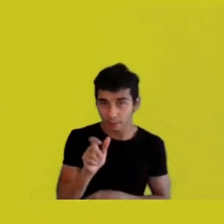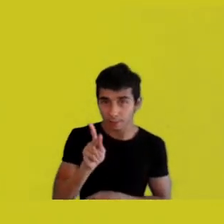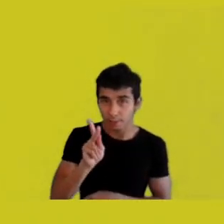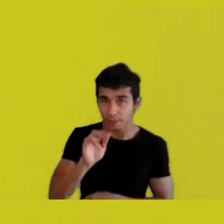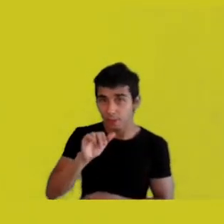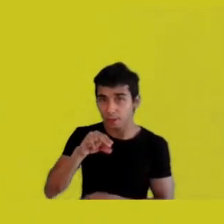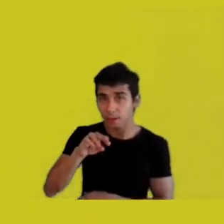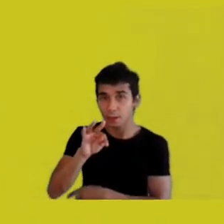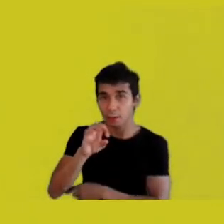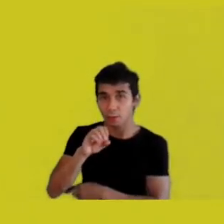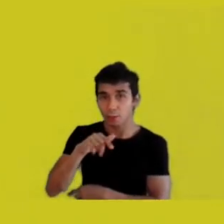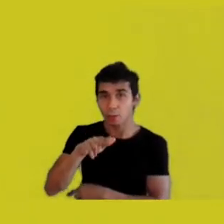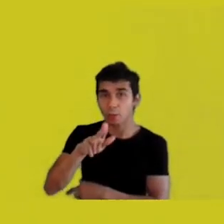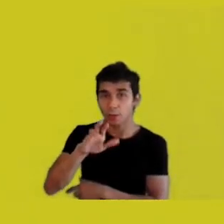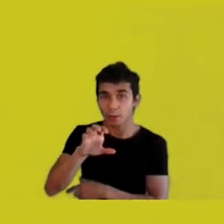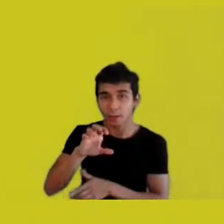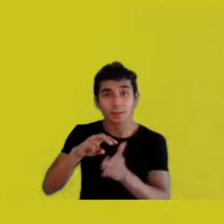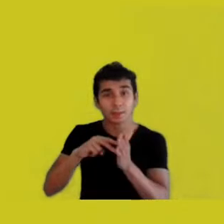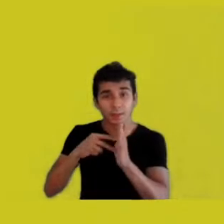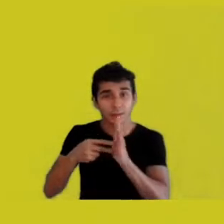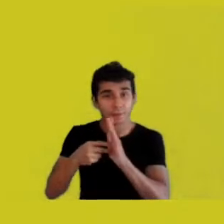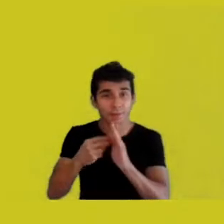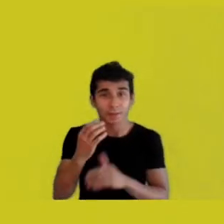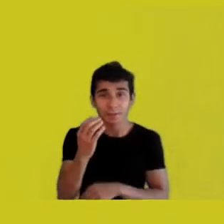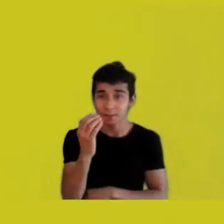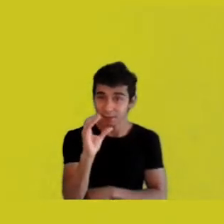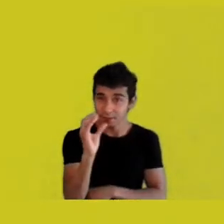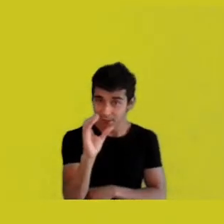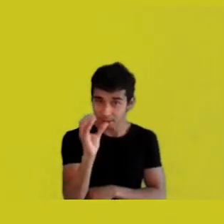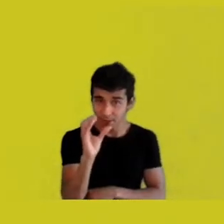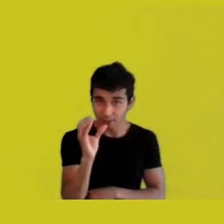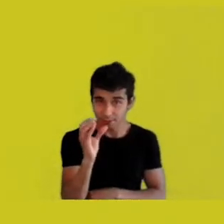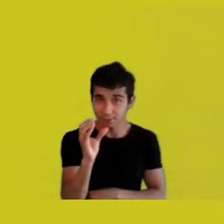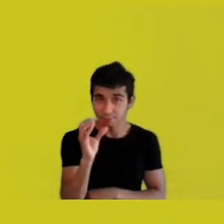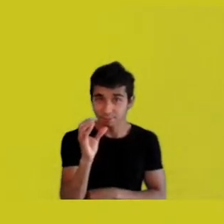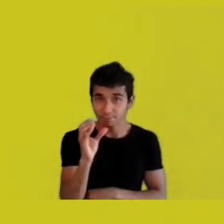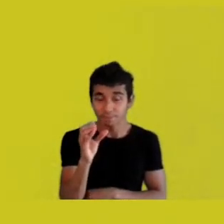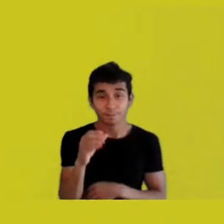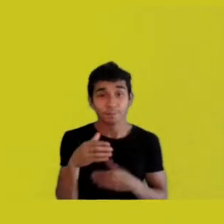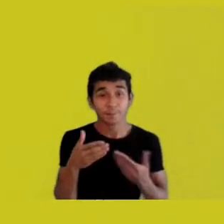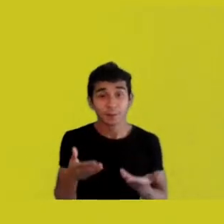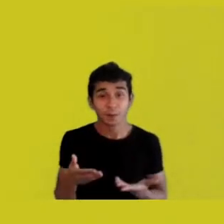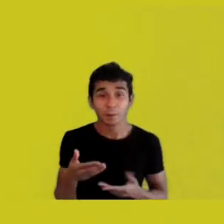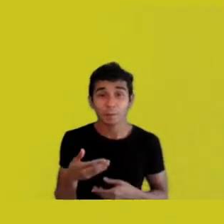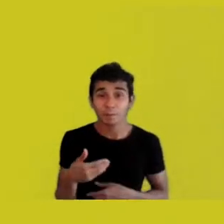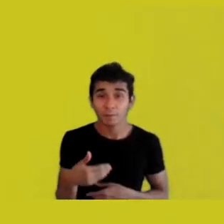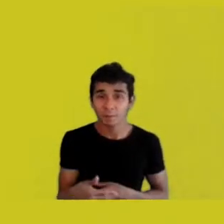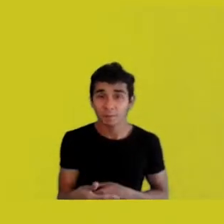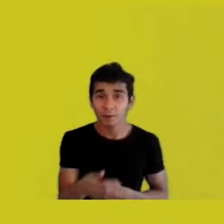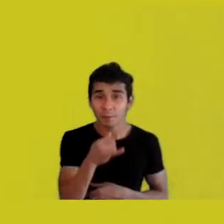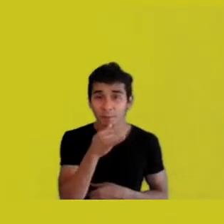soaking leaves for a bath